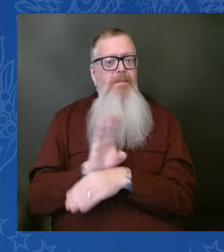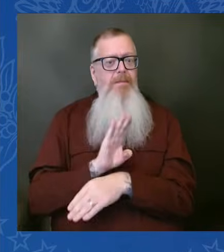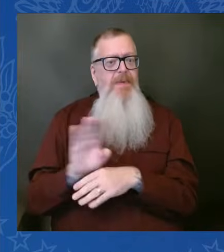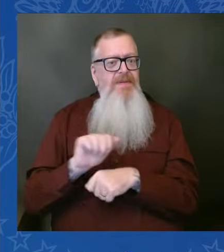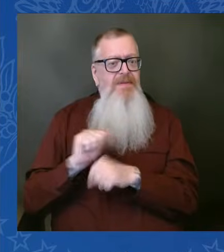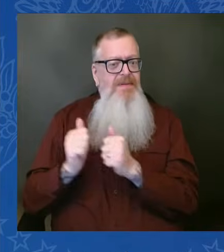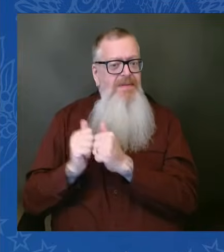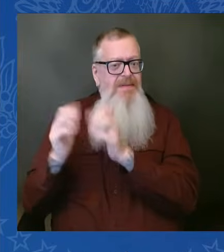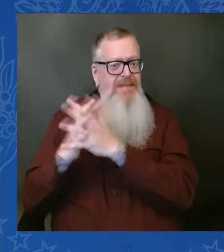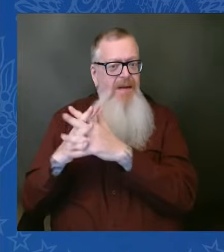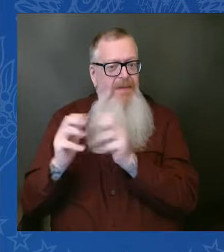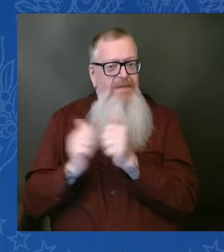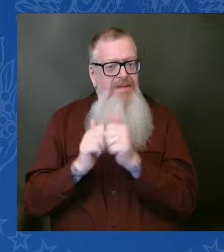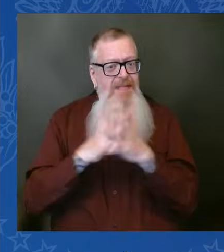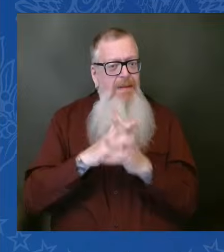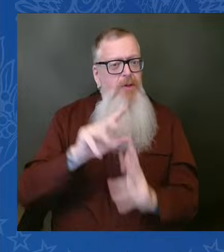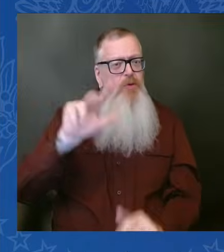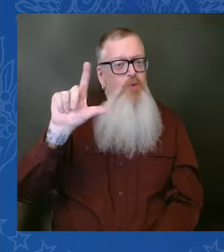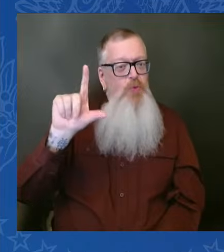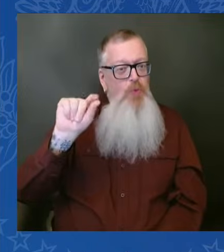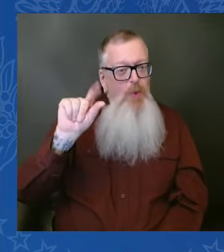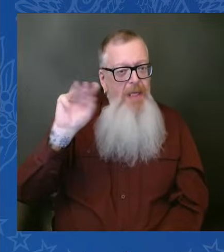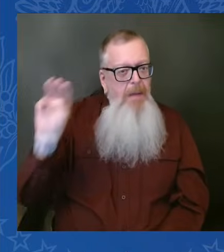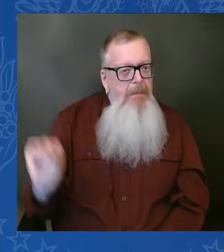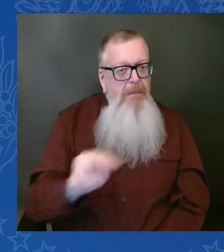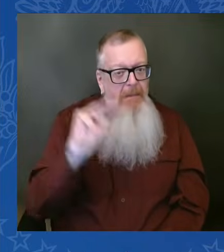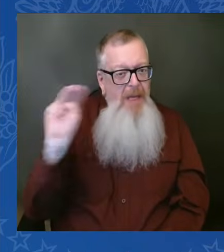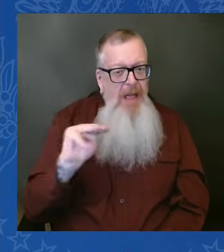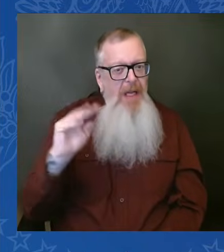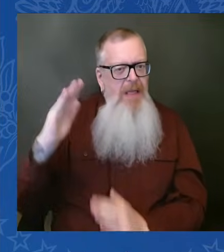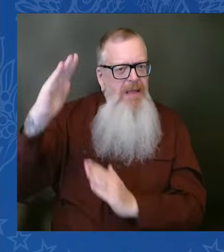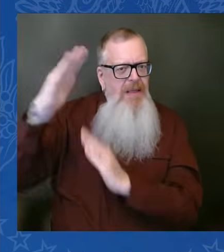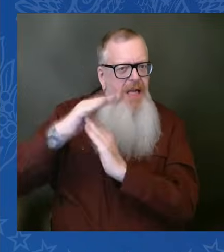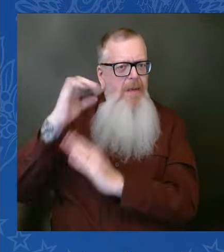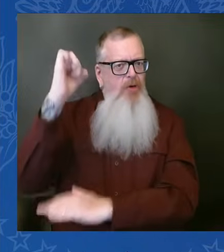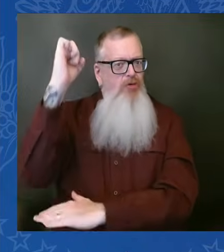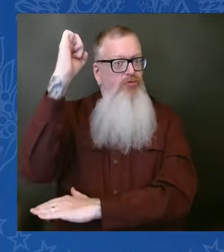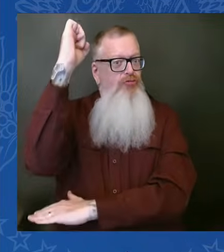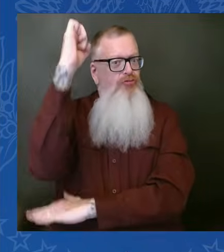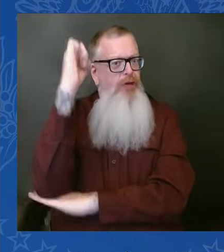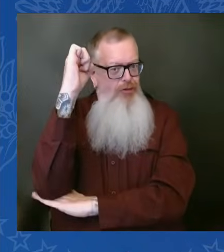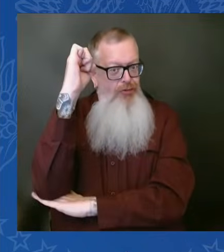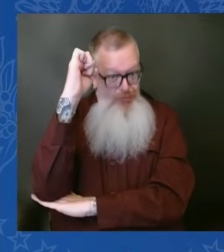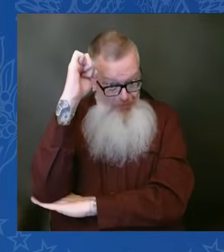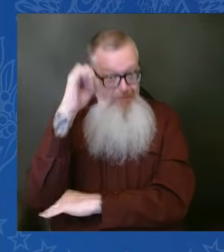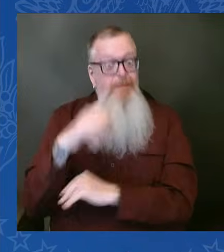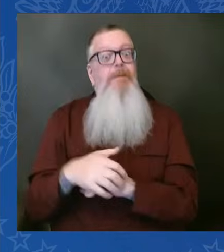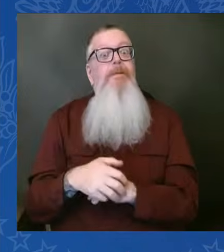that is a record, I should say; stock market hits record highs. I wish I owned a lot of stock.